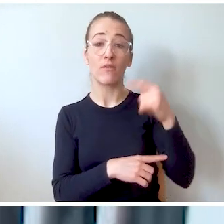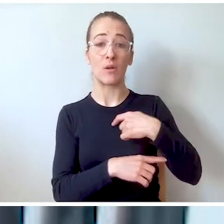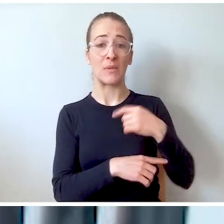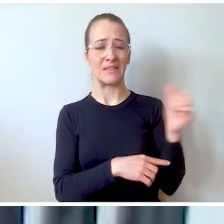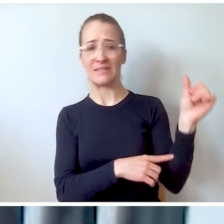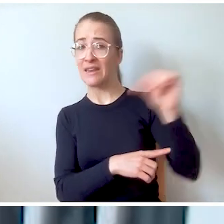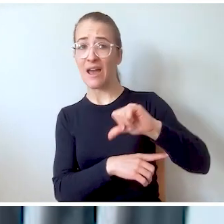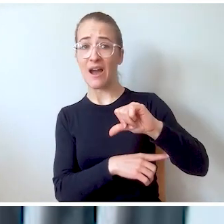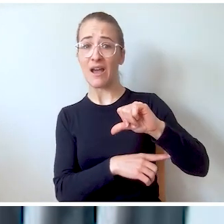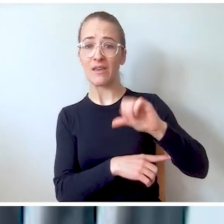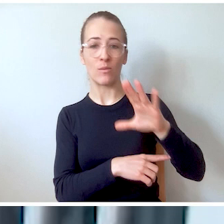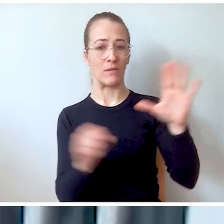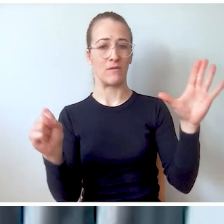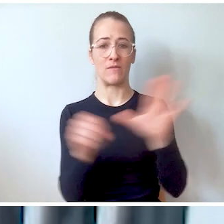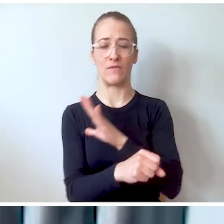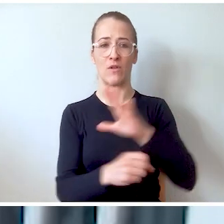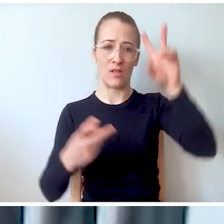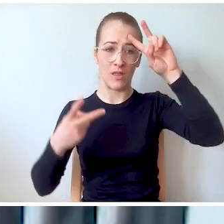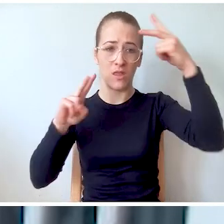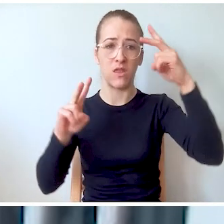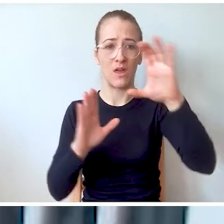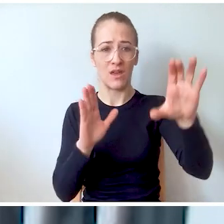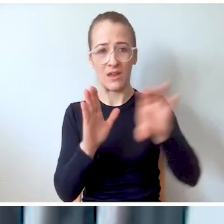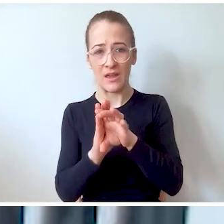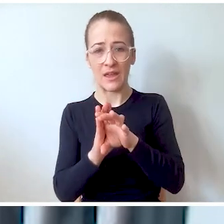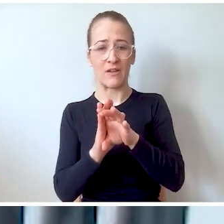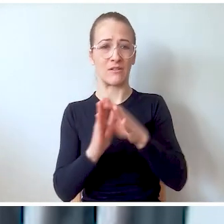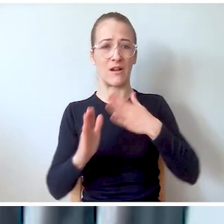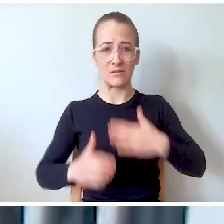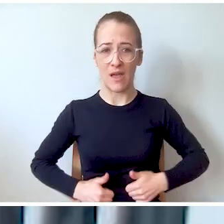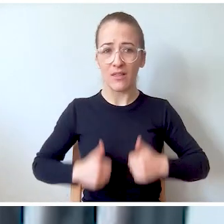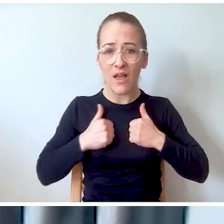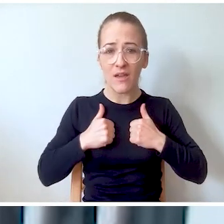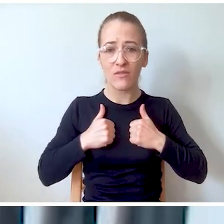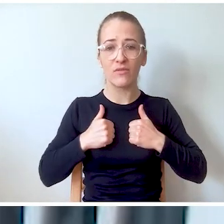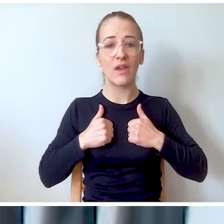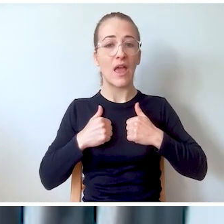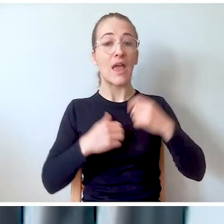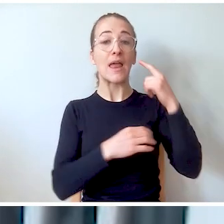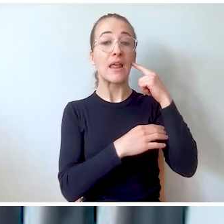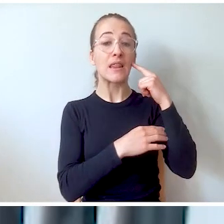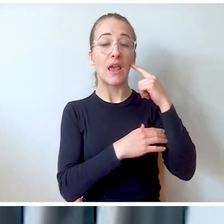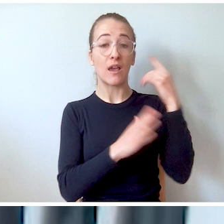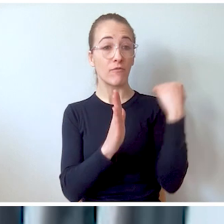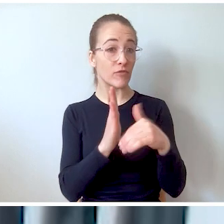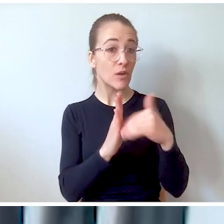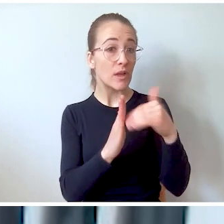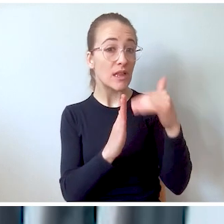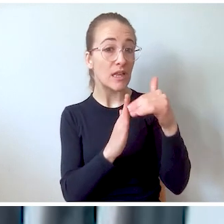would be to completely mischaracterize my life. And I think far too frequently,